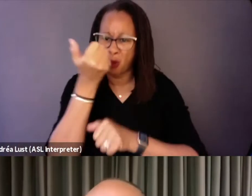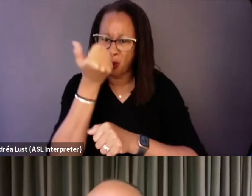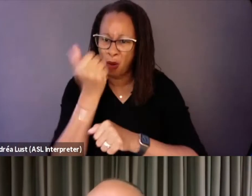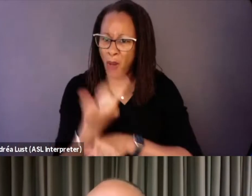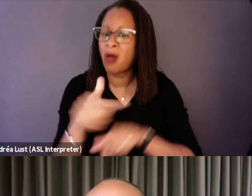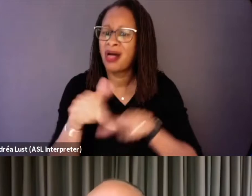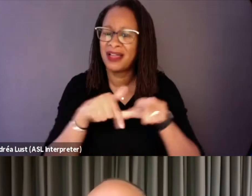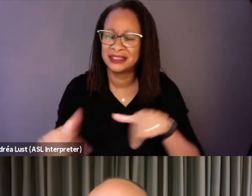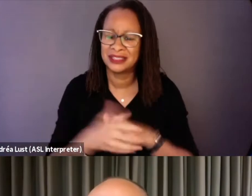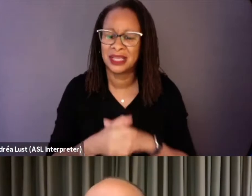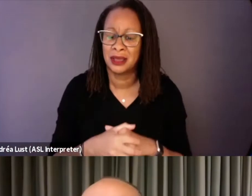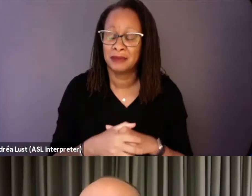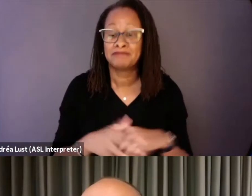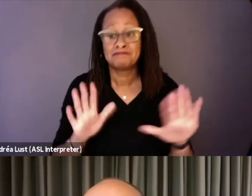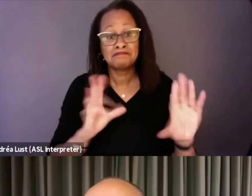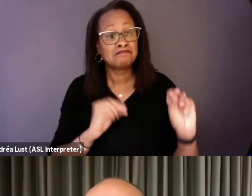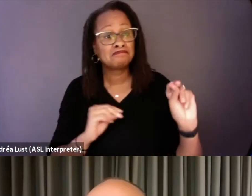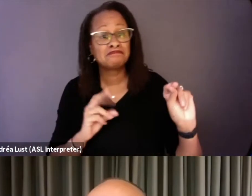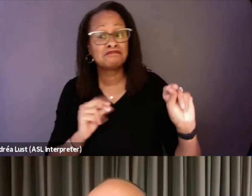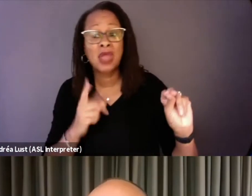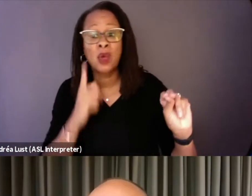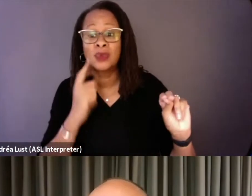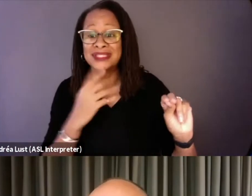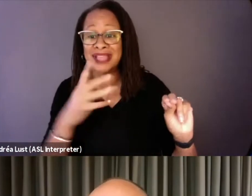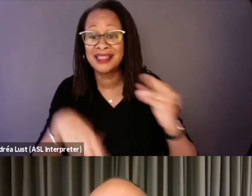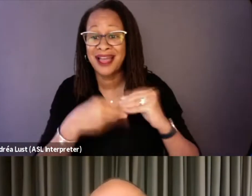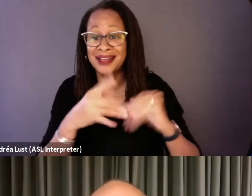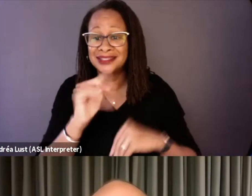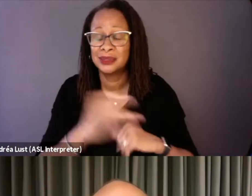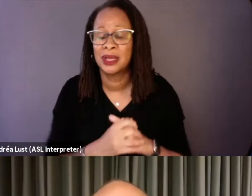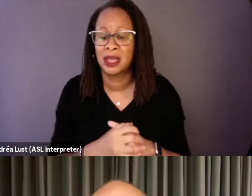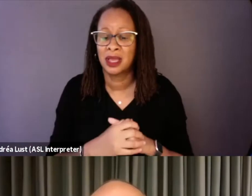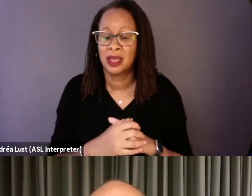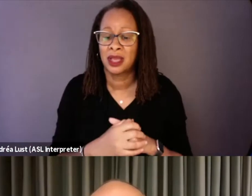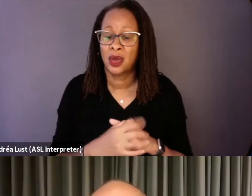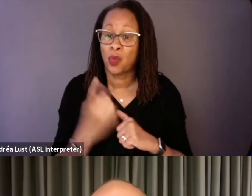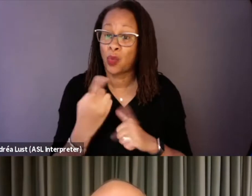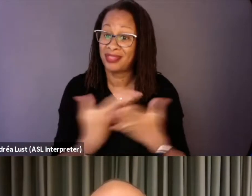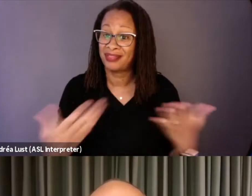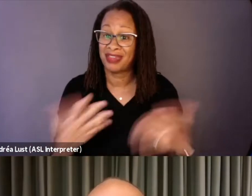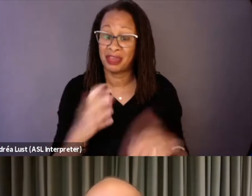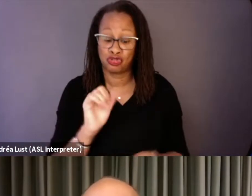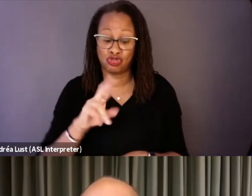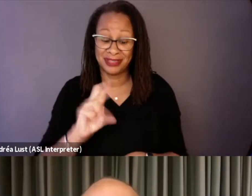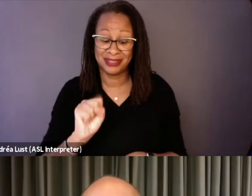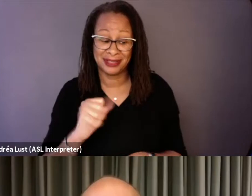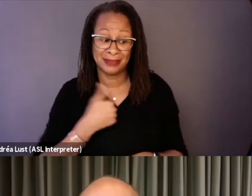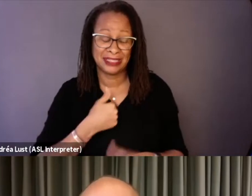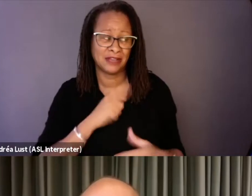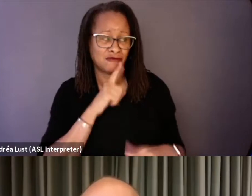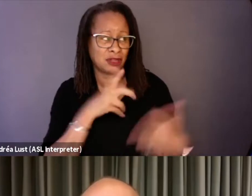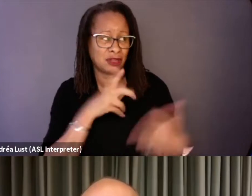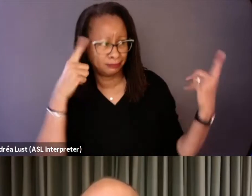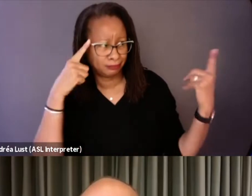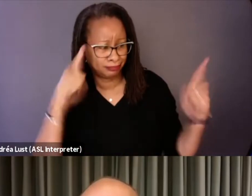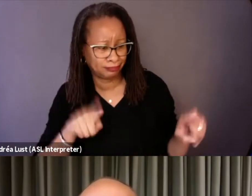I was just gonna say I think one of the things that Chris and I really worked together most on was coming up